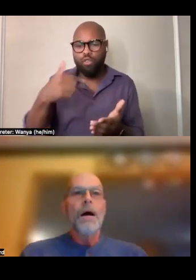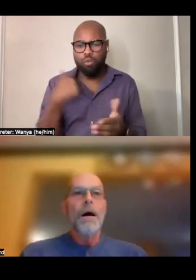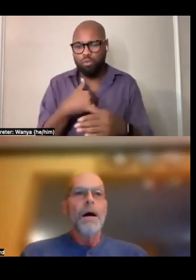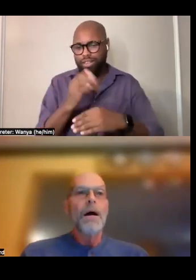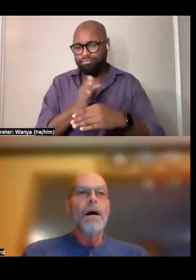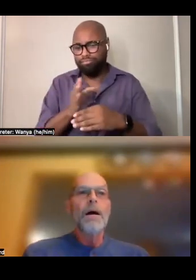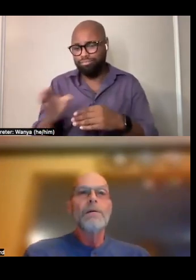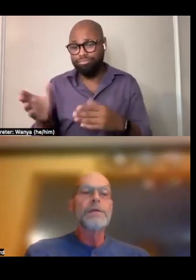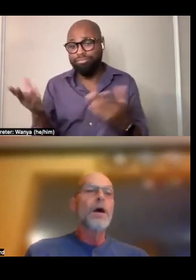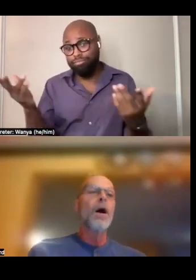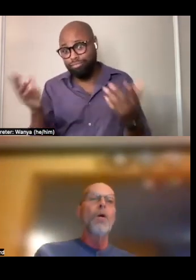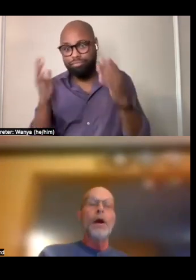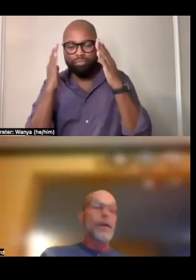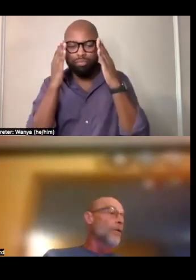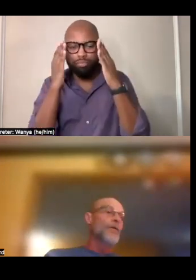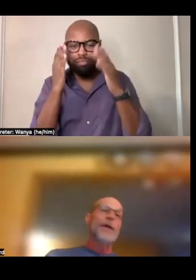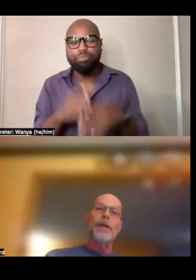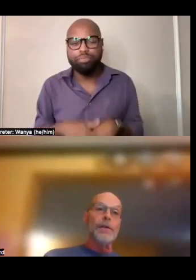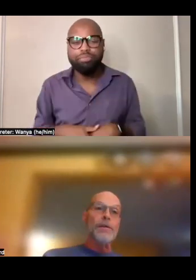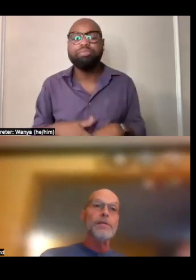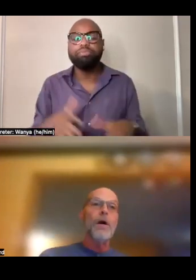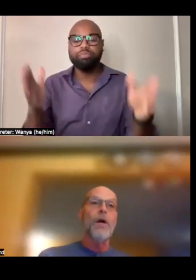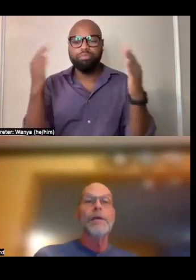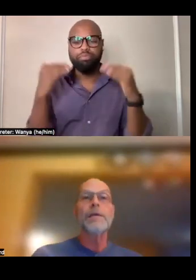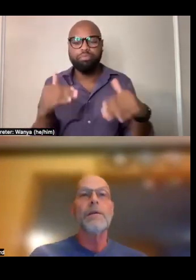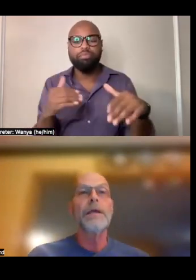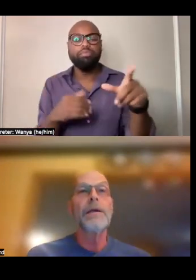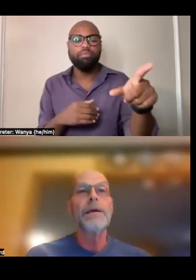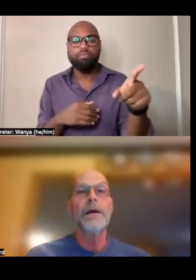So another thing that I just saw recently here,